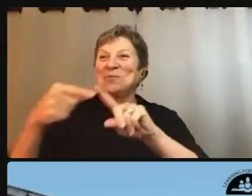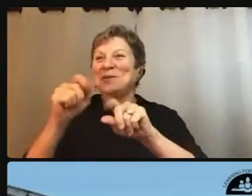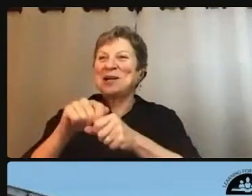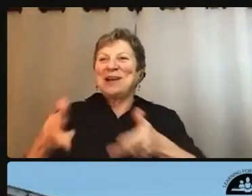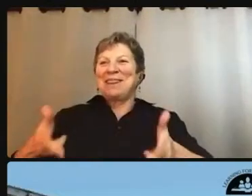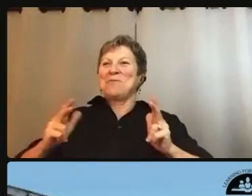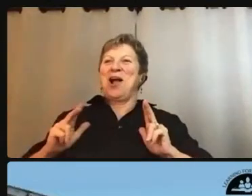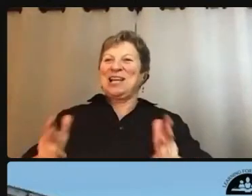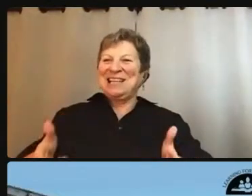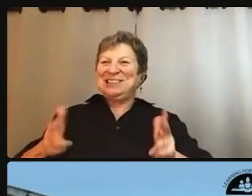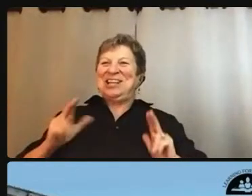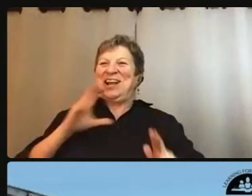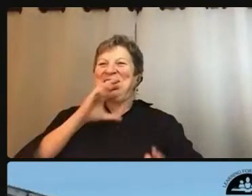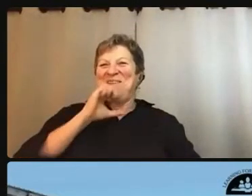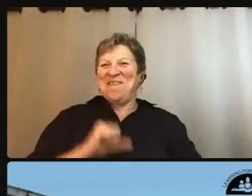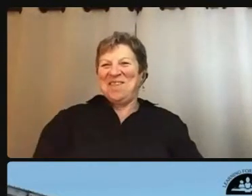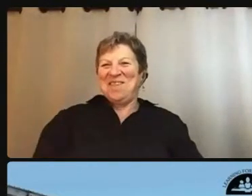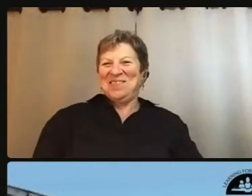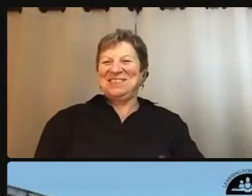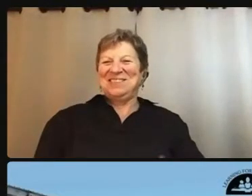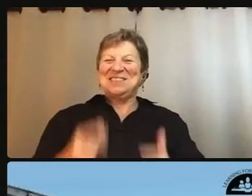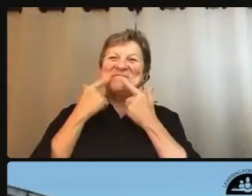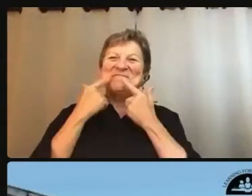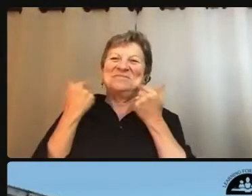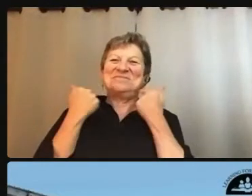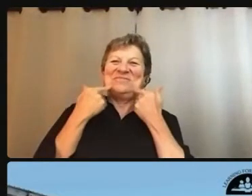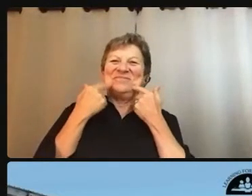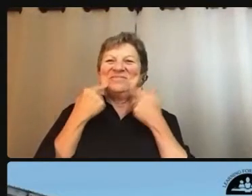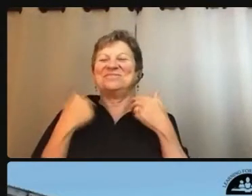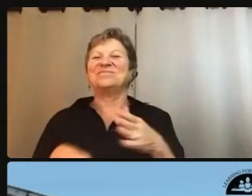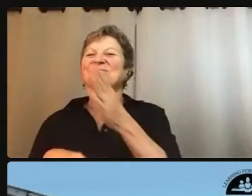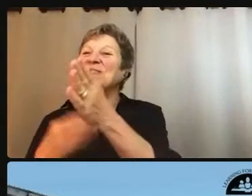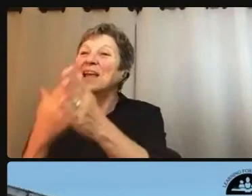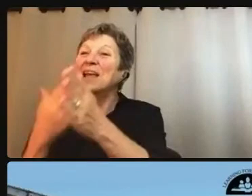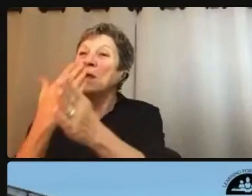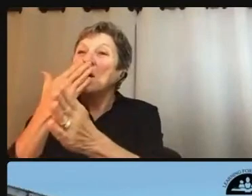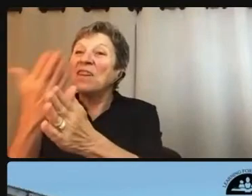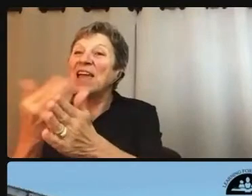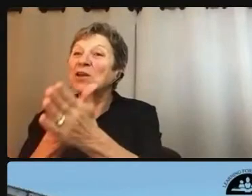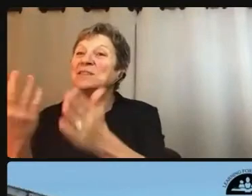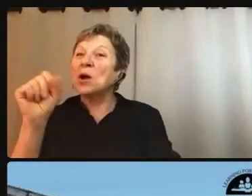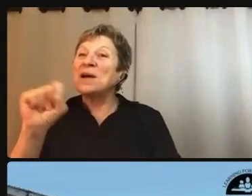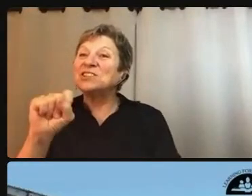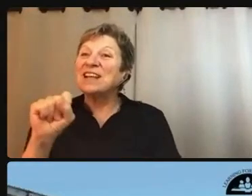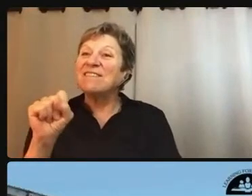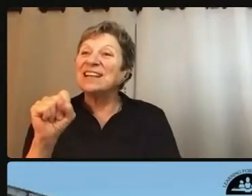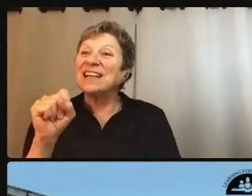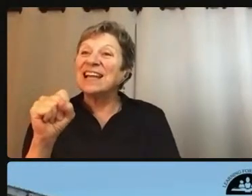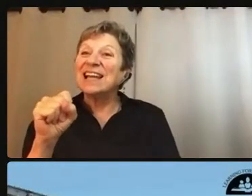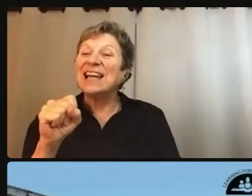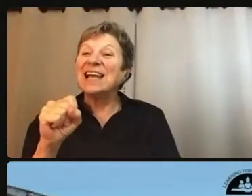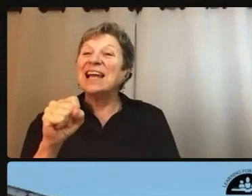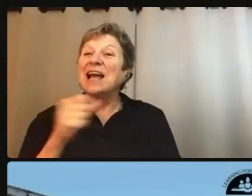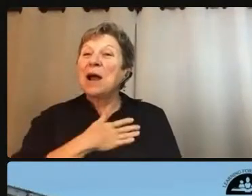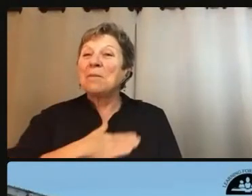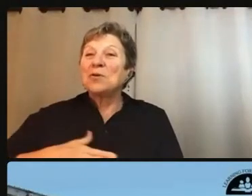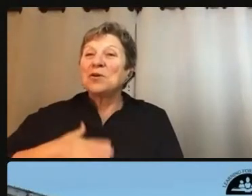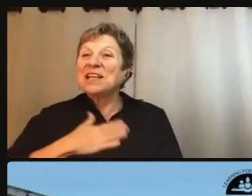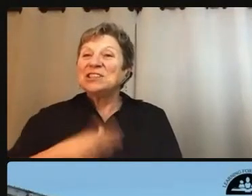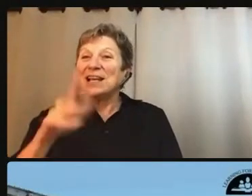THEY'RE THE ONES THEY'RE GOING TO READ THE RULE THE ROOST WHEN